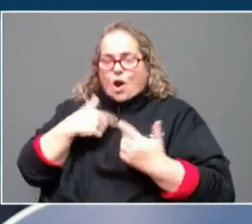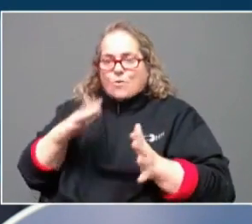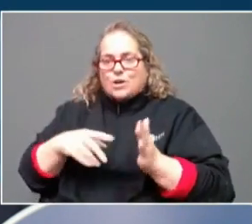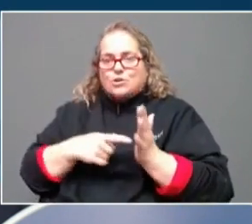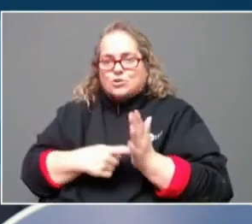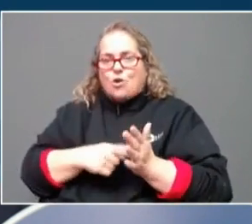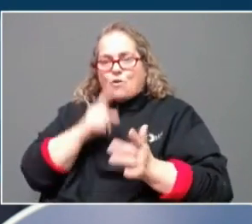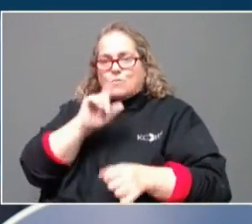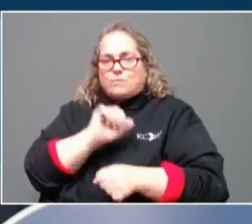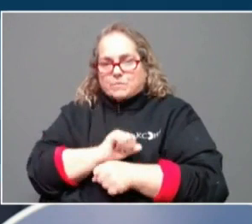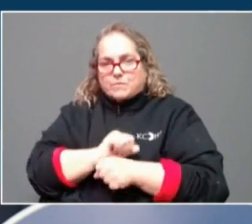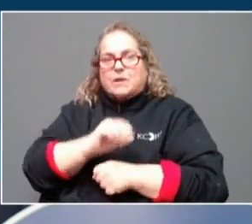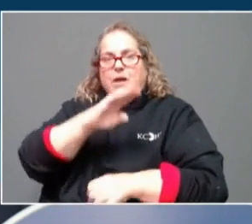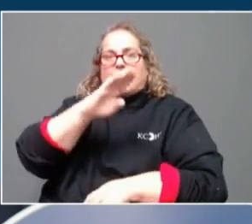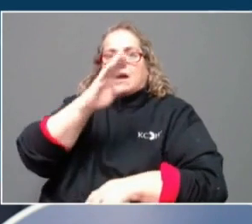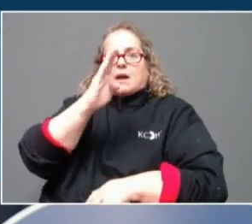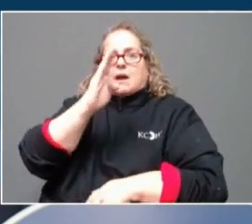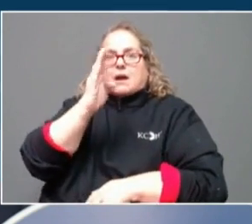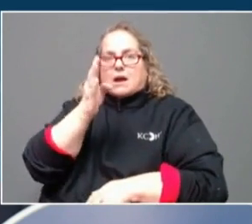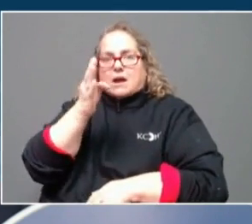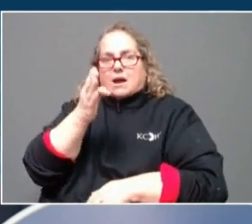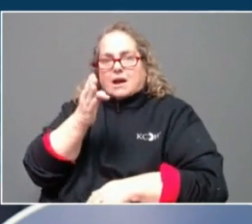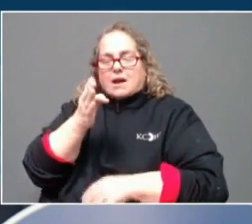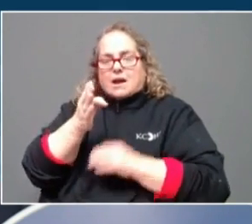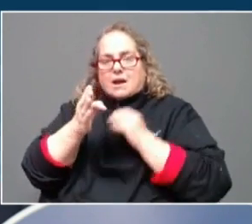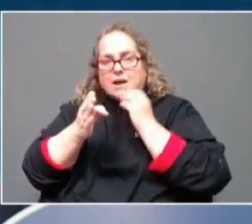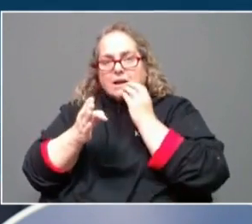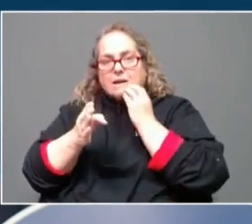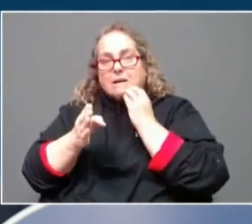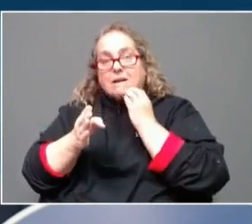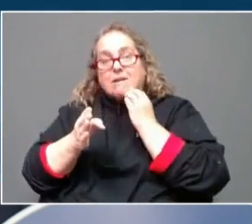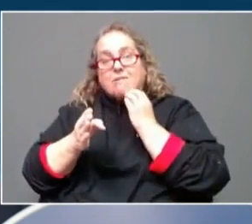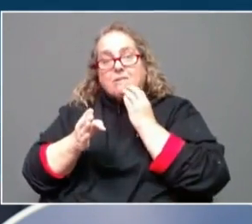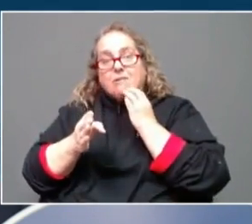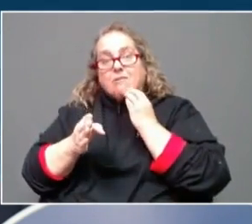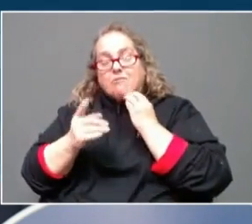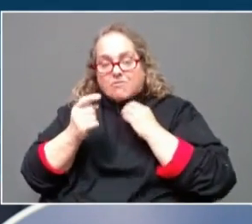changed and we're going downwards on a steady basis, even on the back side.